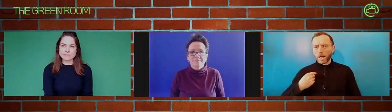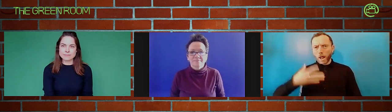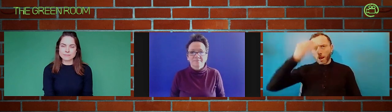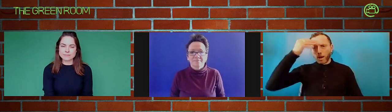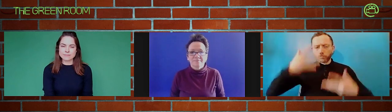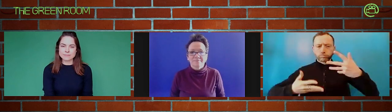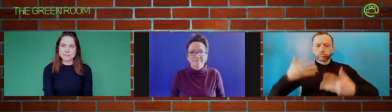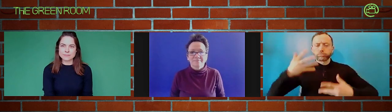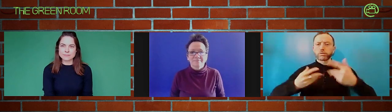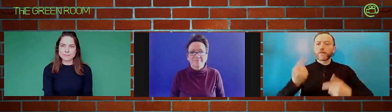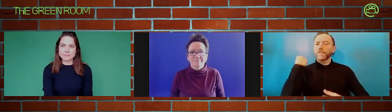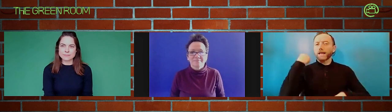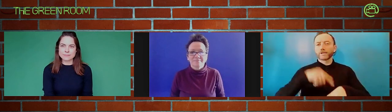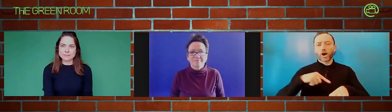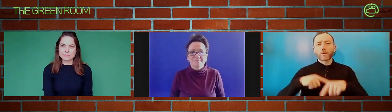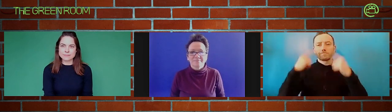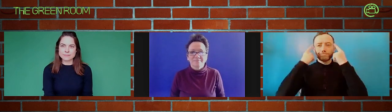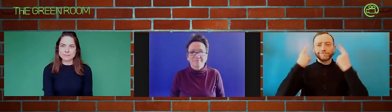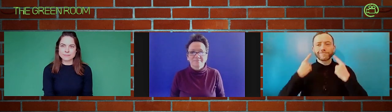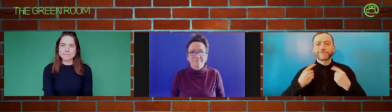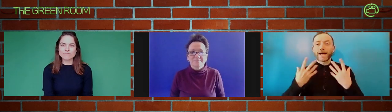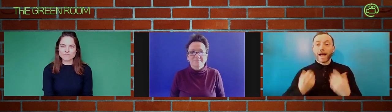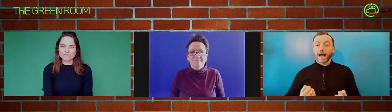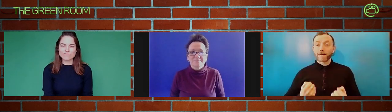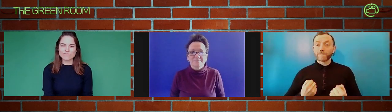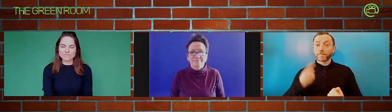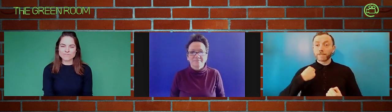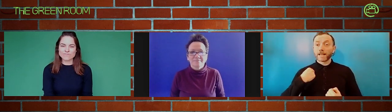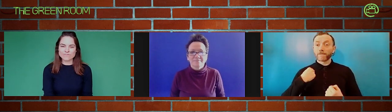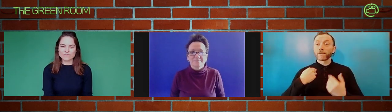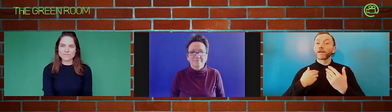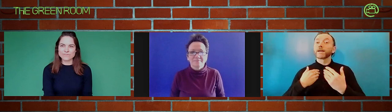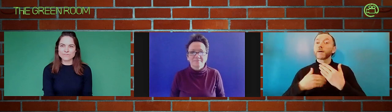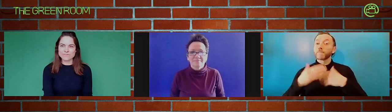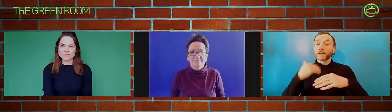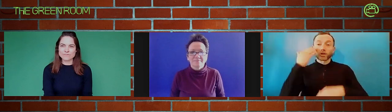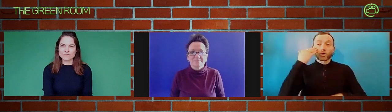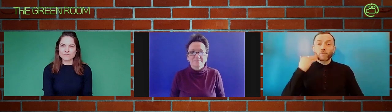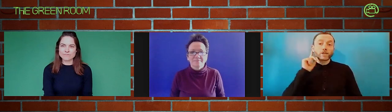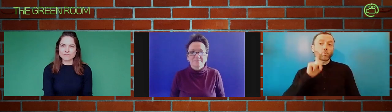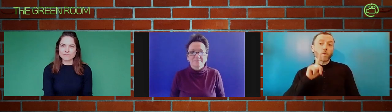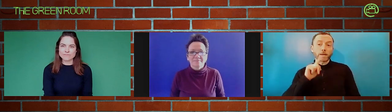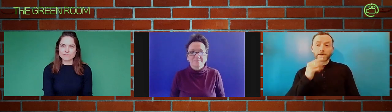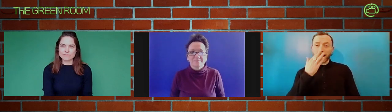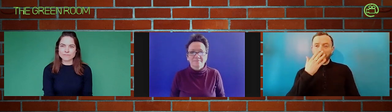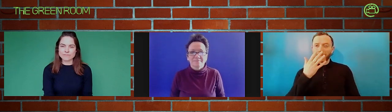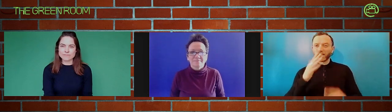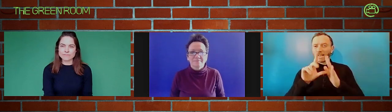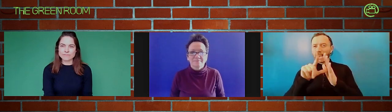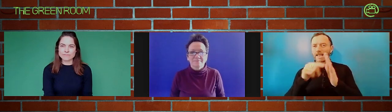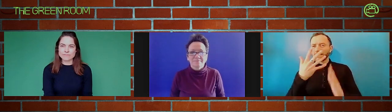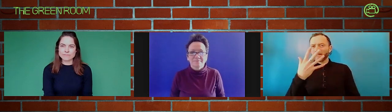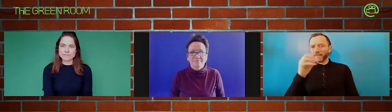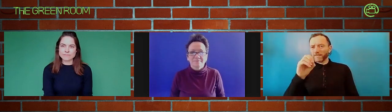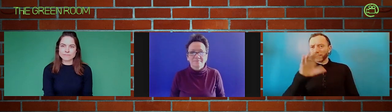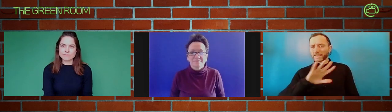curly hair. I'm a mixed race woman. I'm in my late 50s. My hair is graying but it's got little